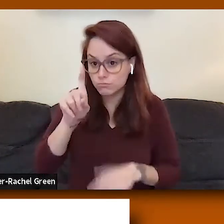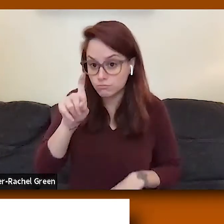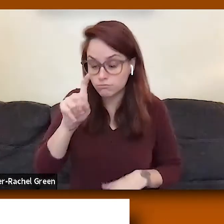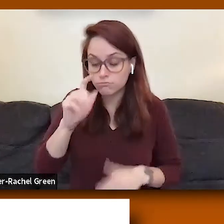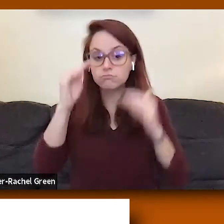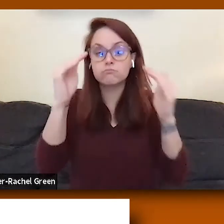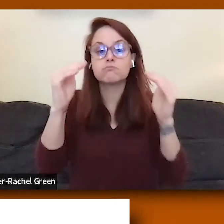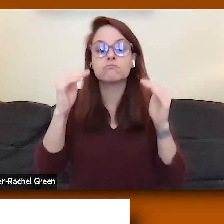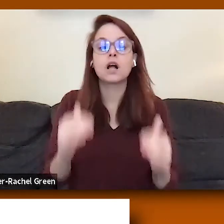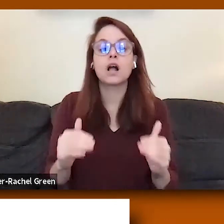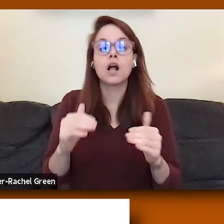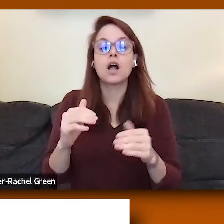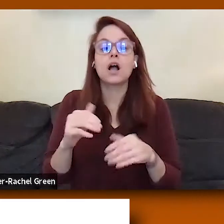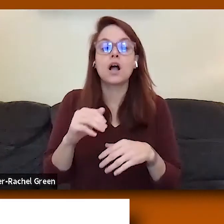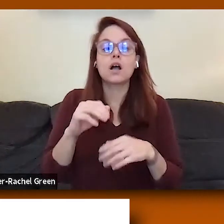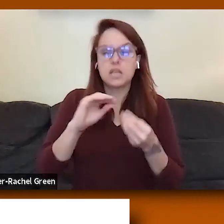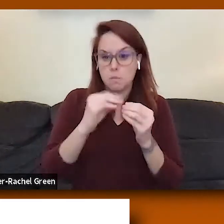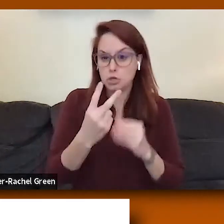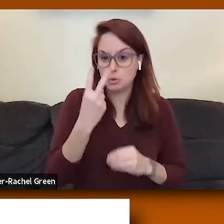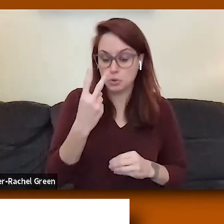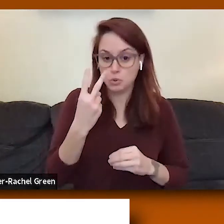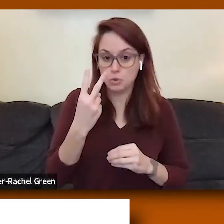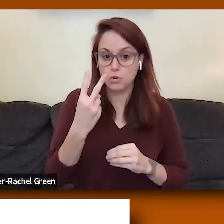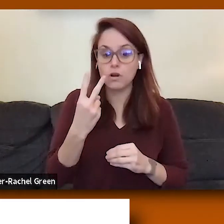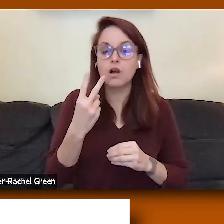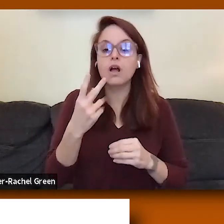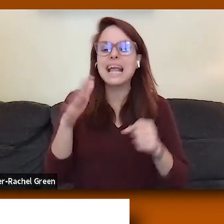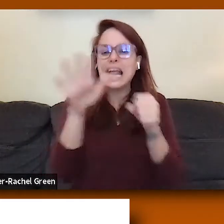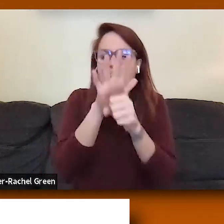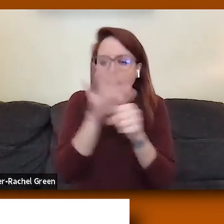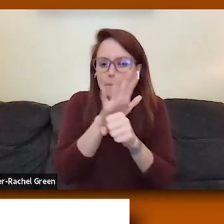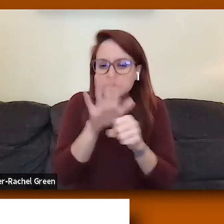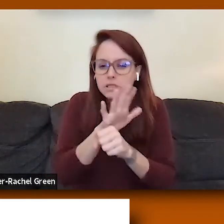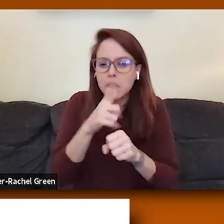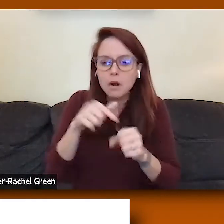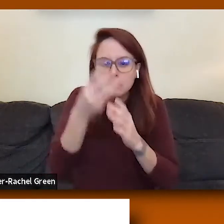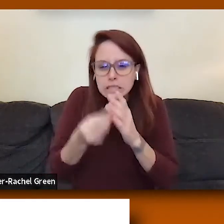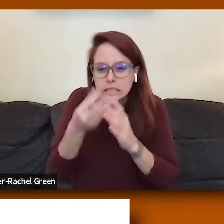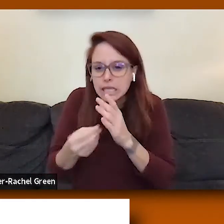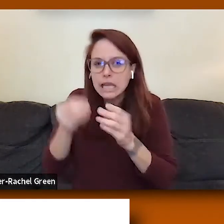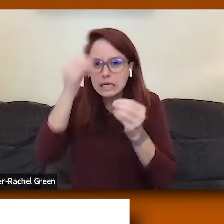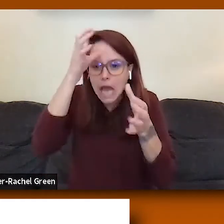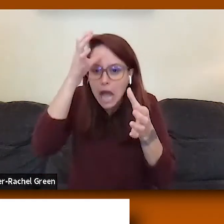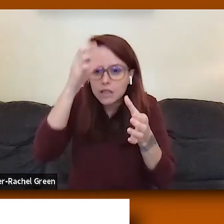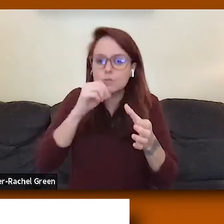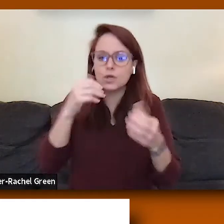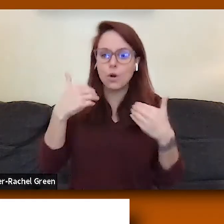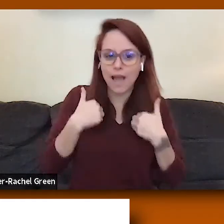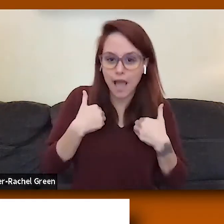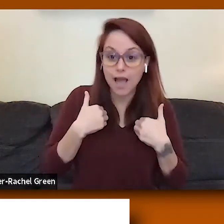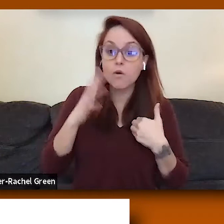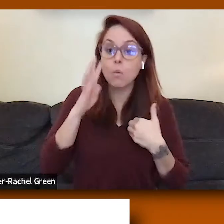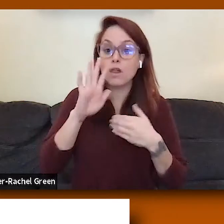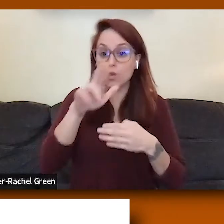Will the results of this research fill a gap in knowledge or meet an unmet need?